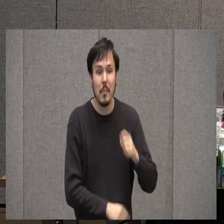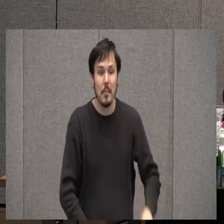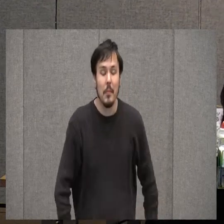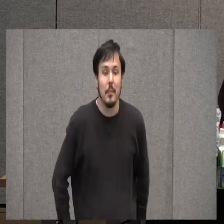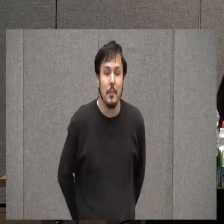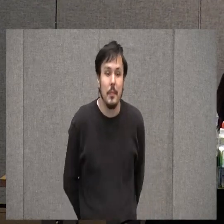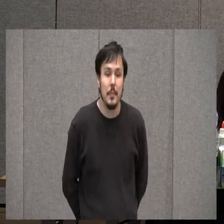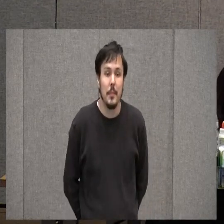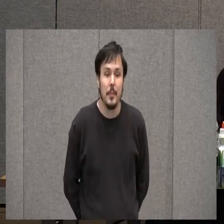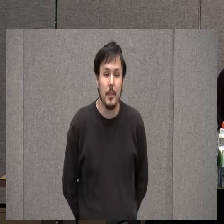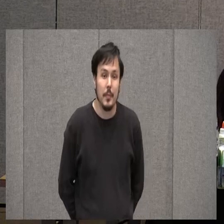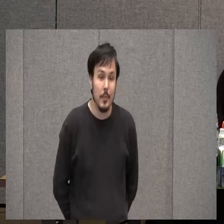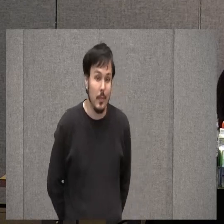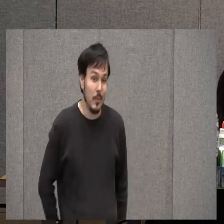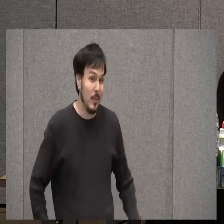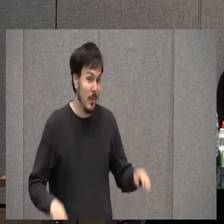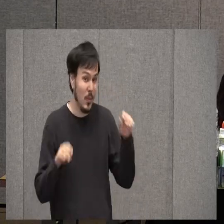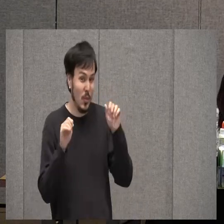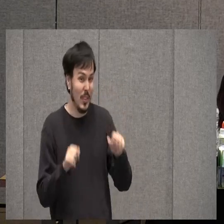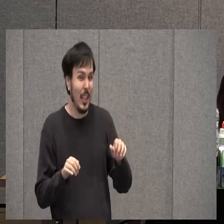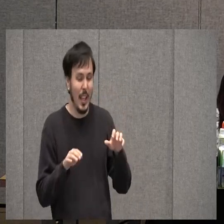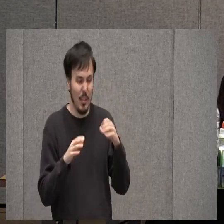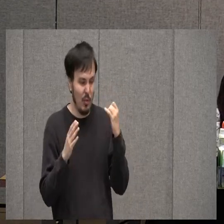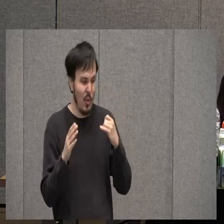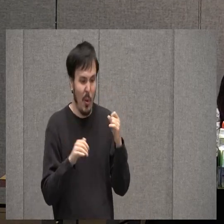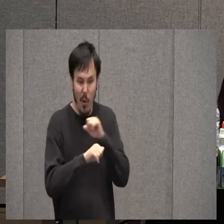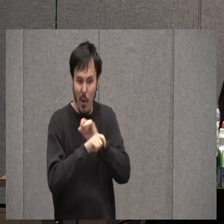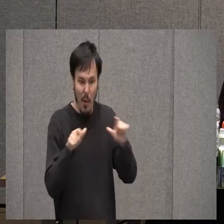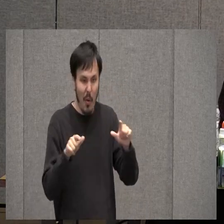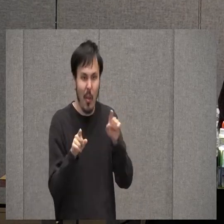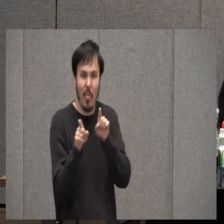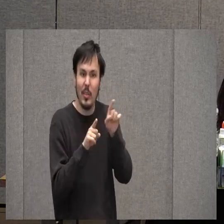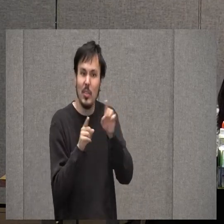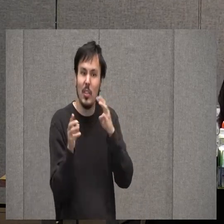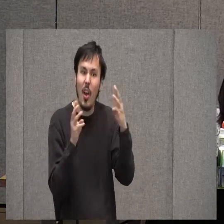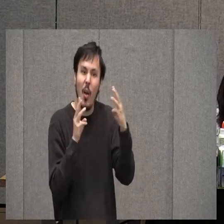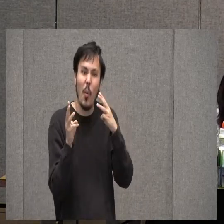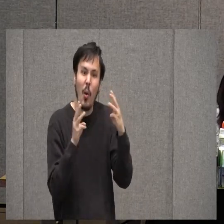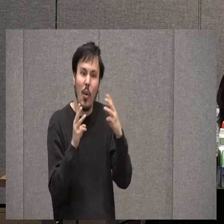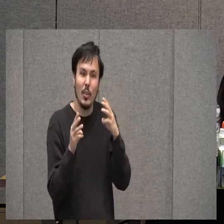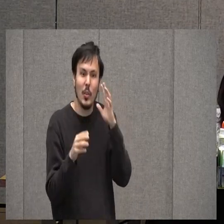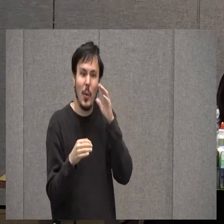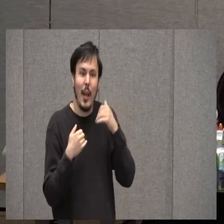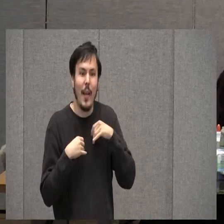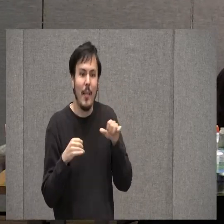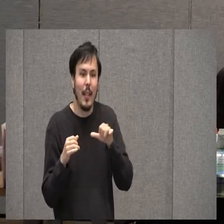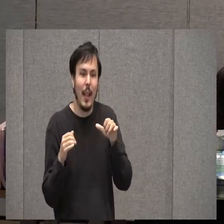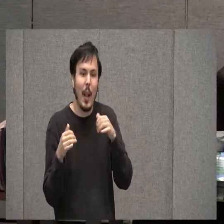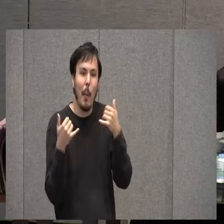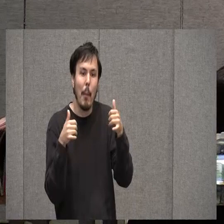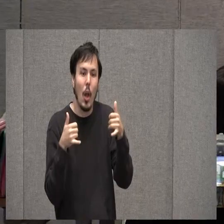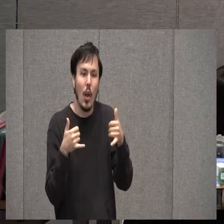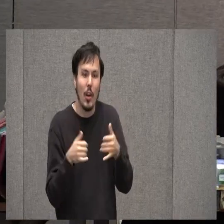[Ms Potter] You could do all the "Star Wars" figures. [Mrs Rudd] You could. [Ms Potter] You could have a "Star Wars" party. [Mrs Rudd] Yeah, 'cause we just had May the 4th, right?